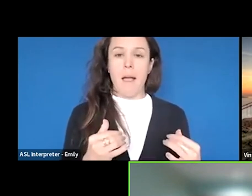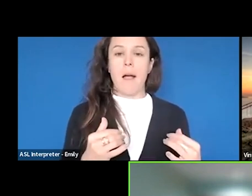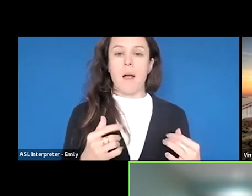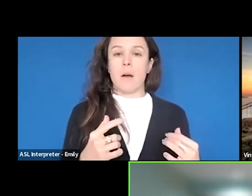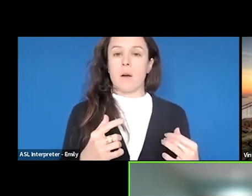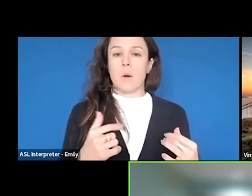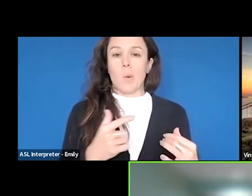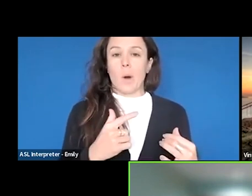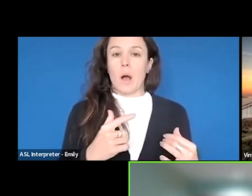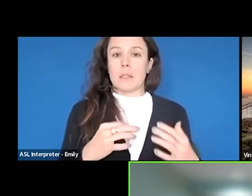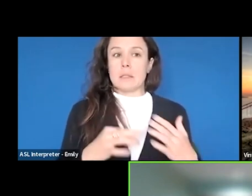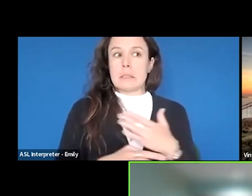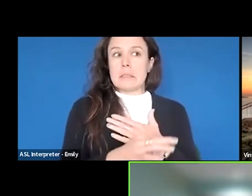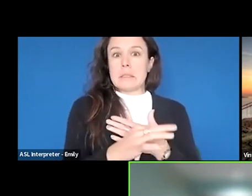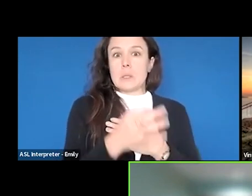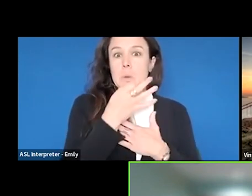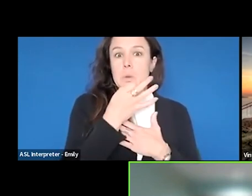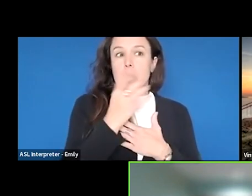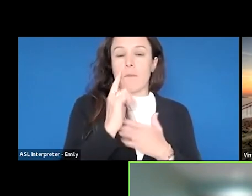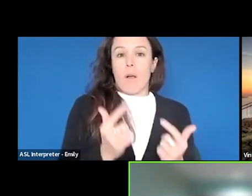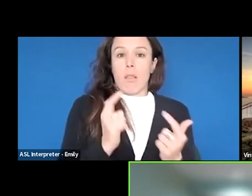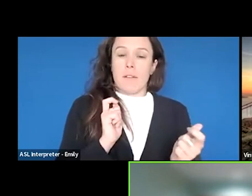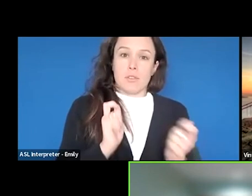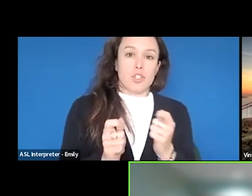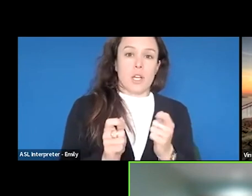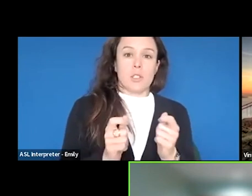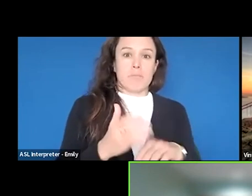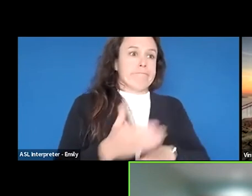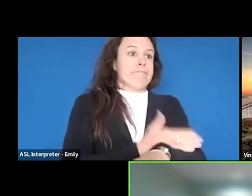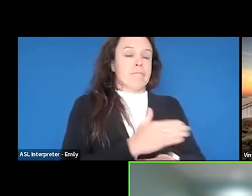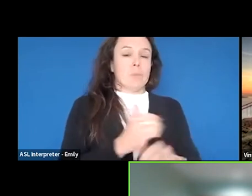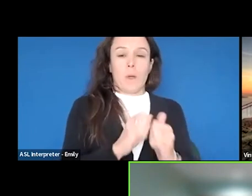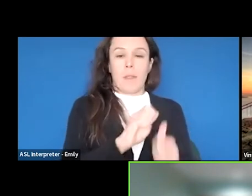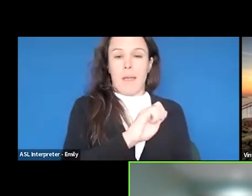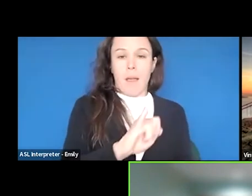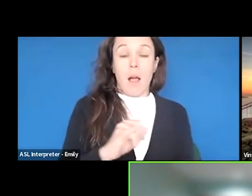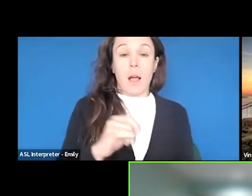the dawn of life-changing advances in AI. If we think ahead 20 years, we're gonna